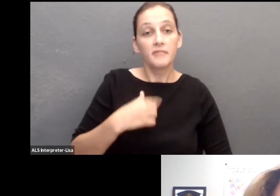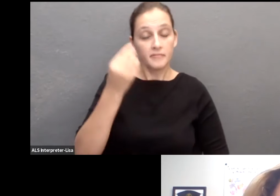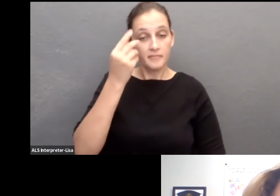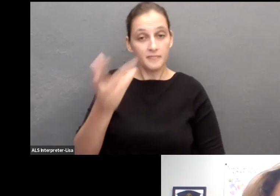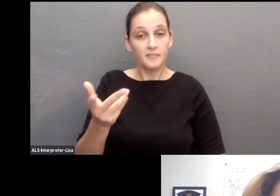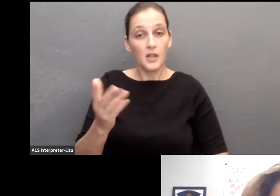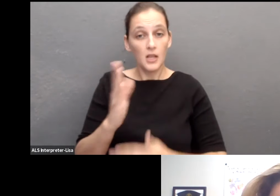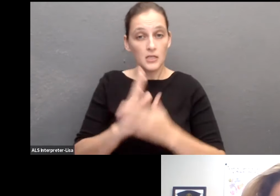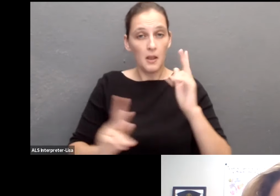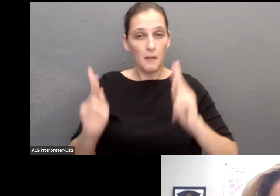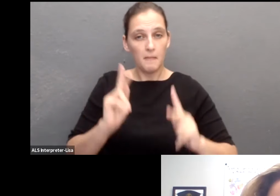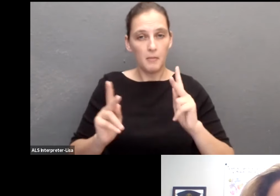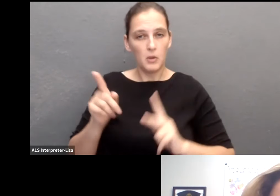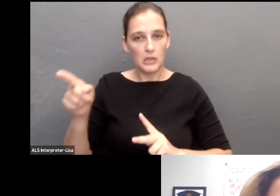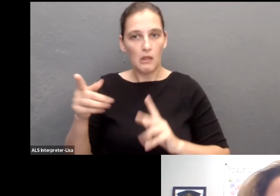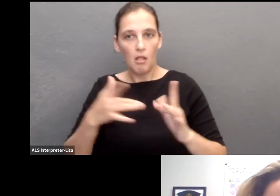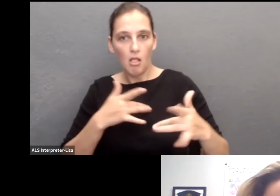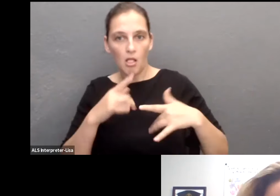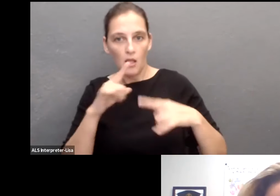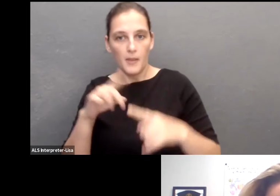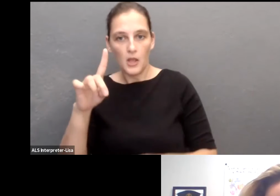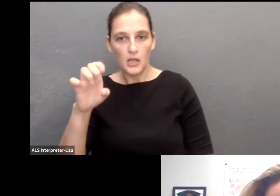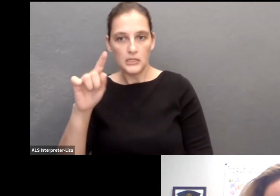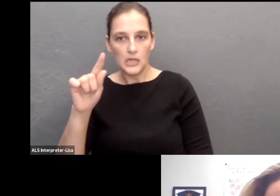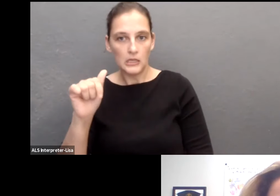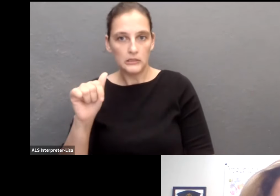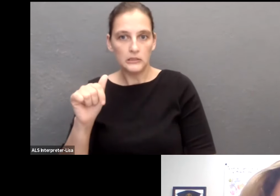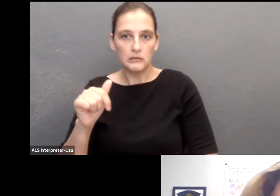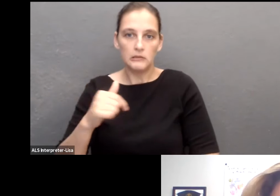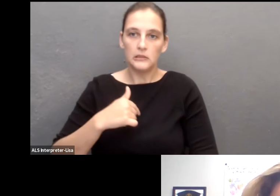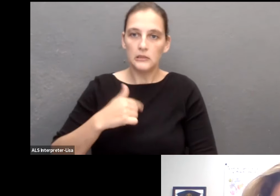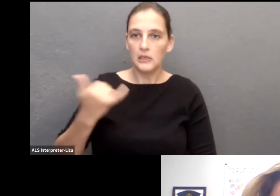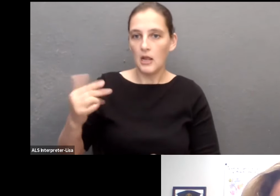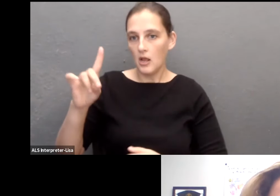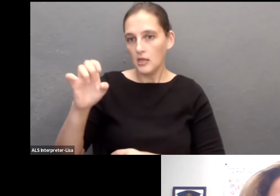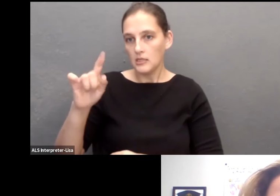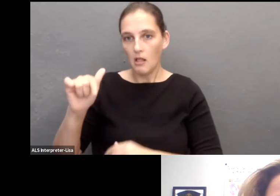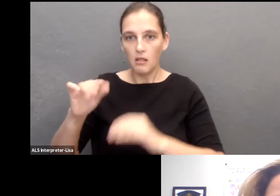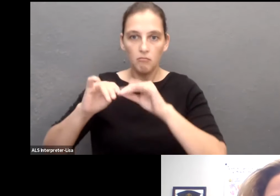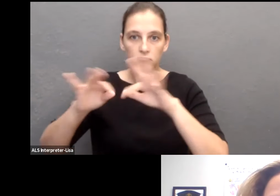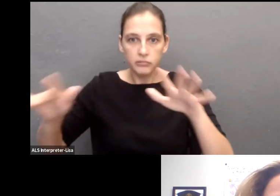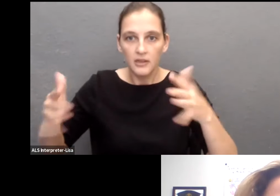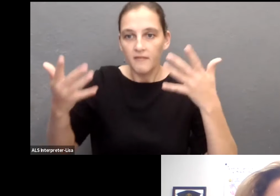have said what the Delta it's too late for me to get vaccinated the Delta variance here.